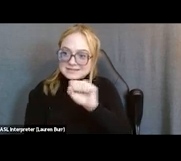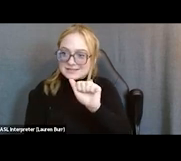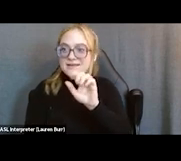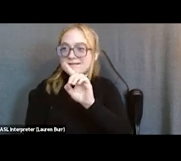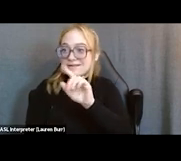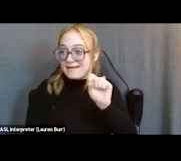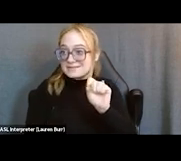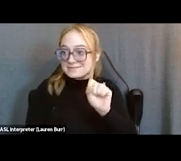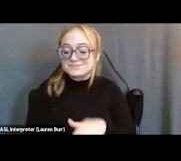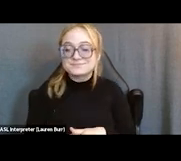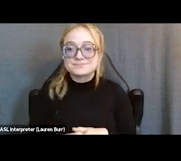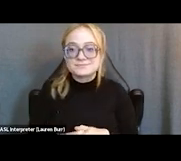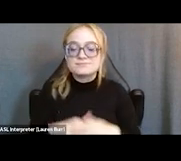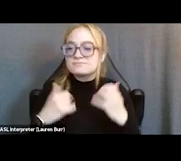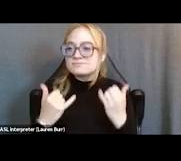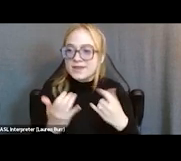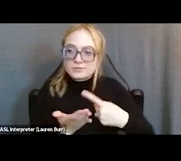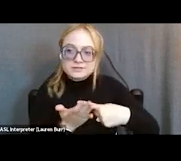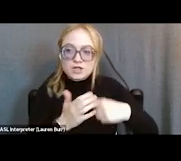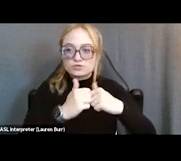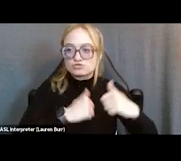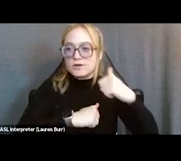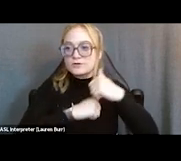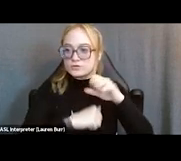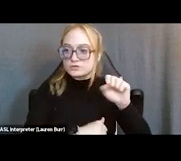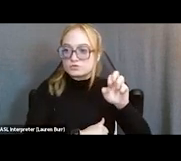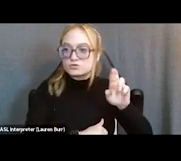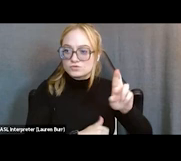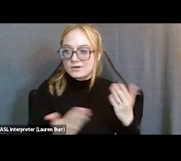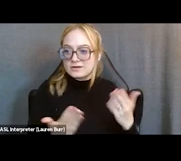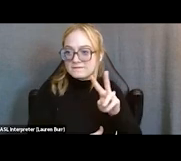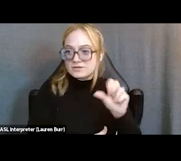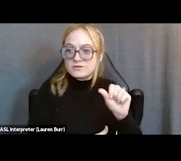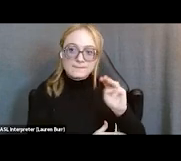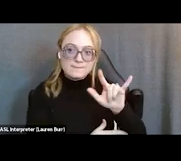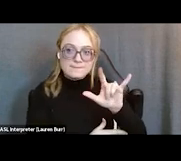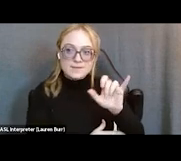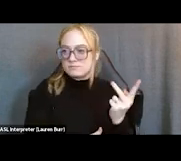So I'll talk a little bit about the structure of SOAR, and Virginia, Millie and I are gonna do this together because we do this work together.